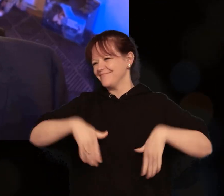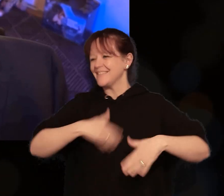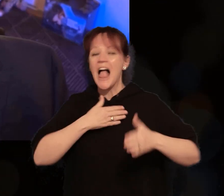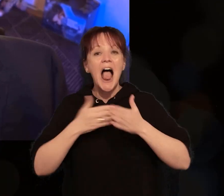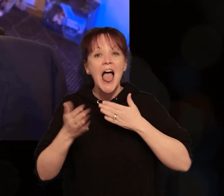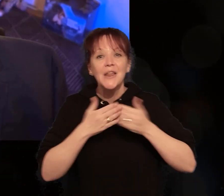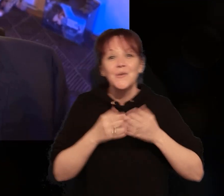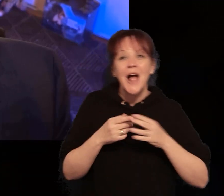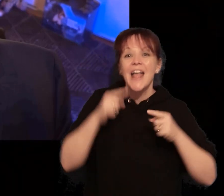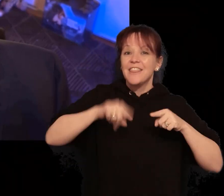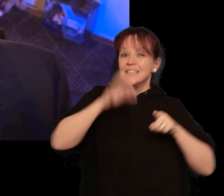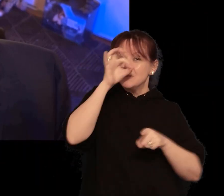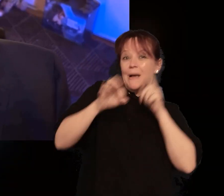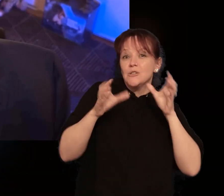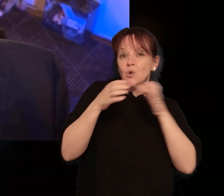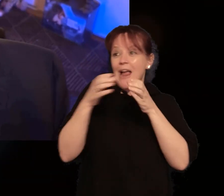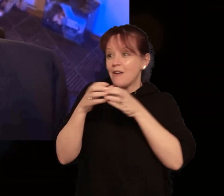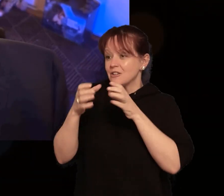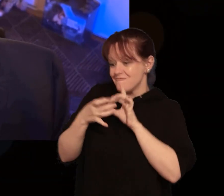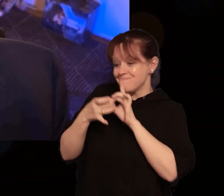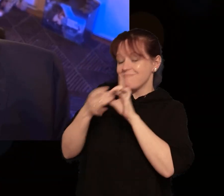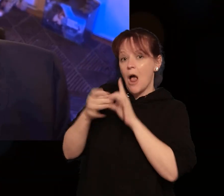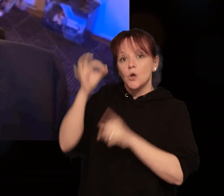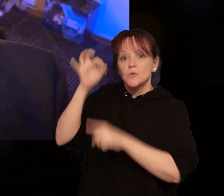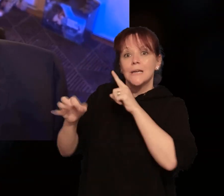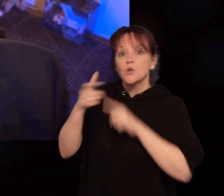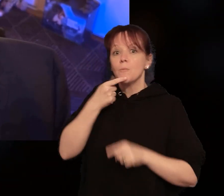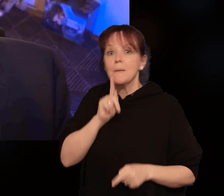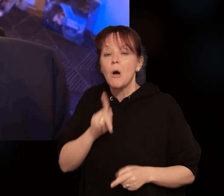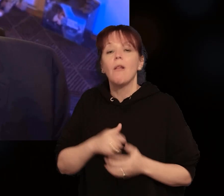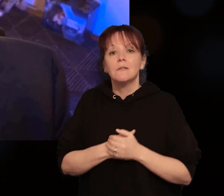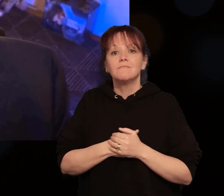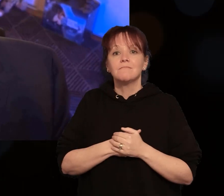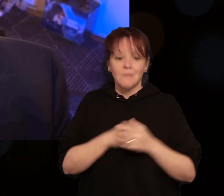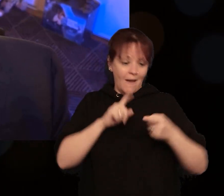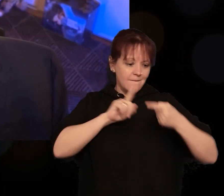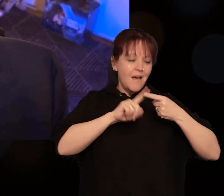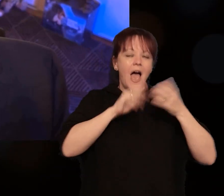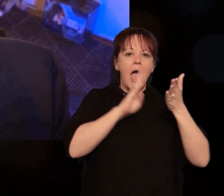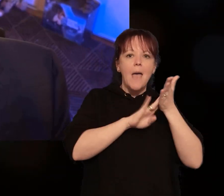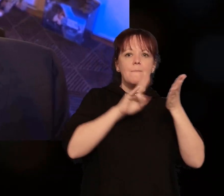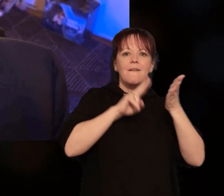These are special categories for special people. First it's the MVP Award